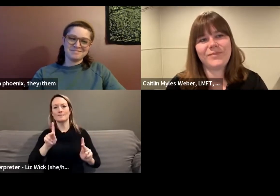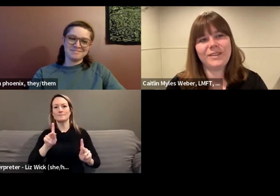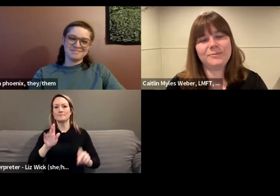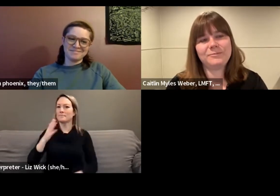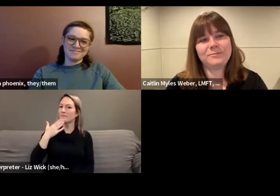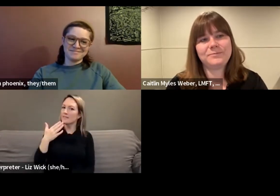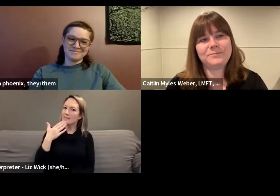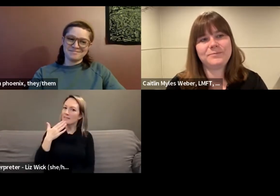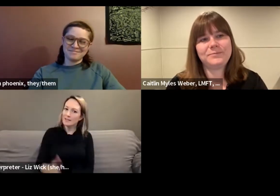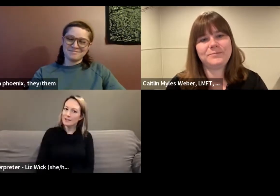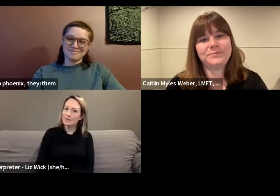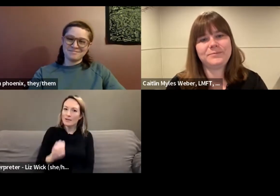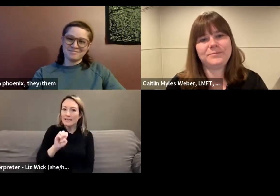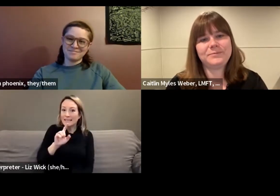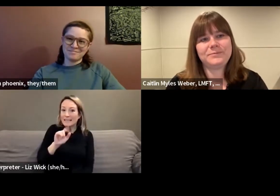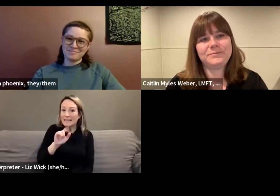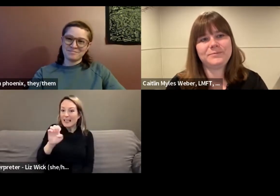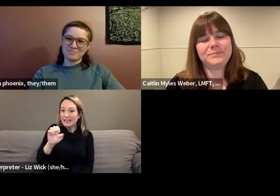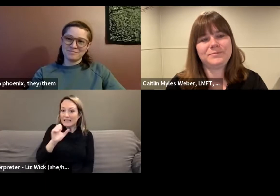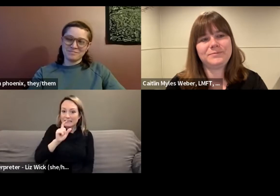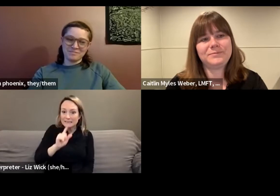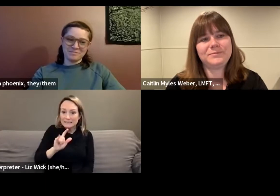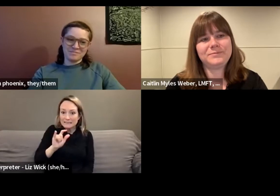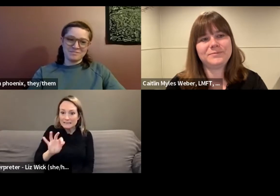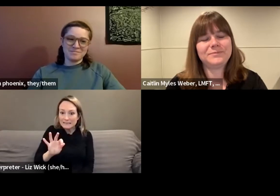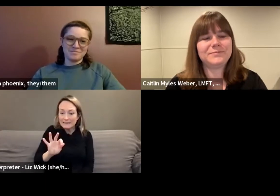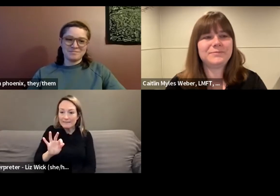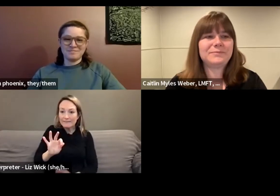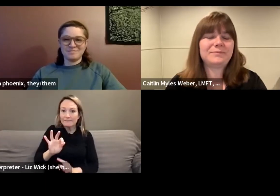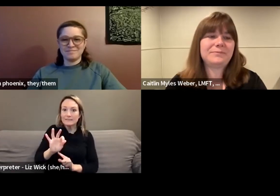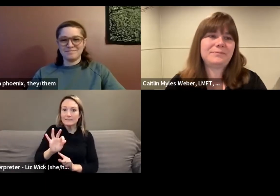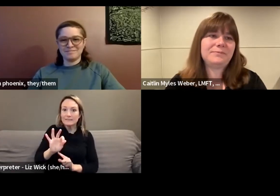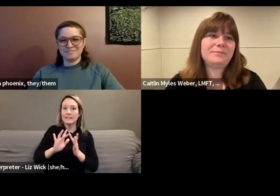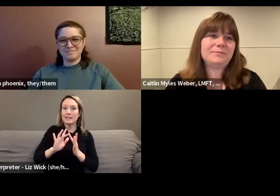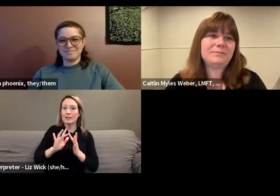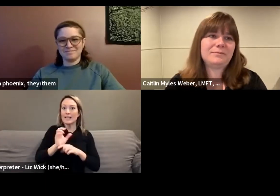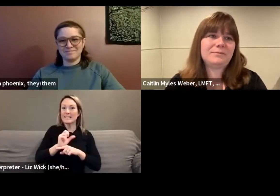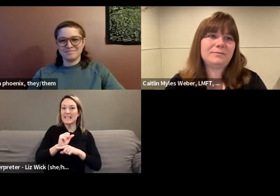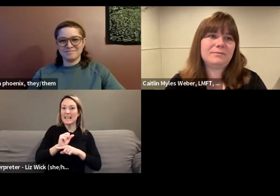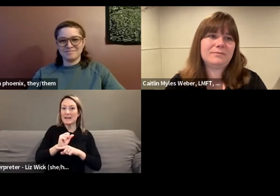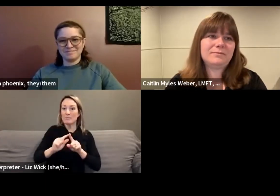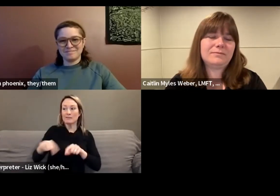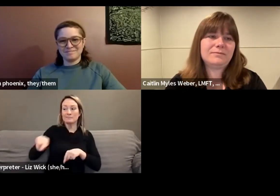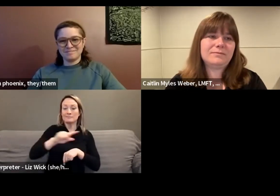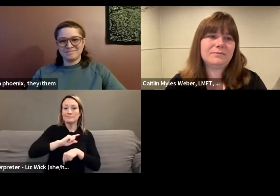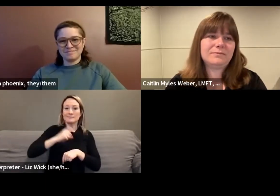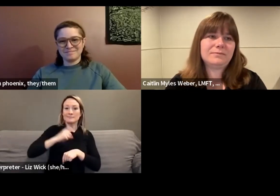Ellice, I'm not sure if your internet is stable or not, but we were kind of talking about kind of what do you like